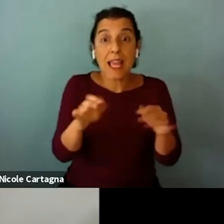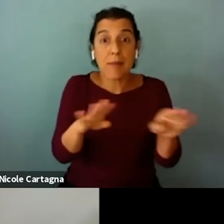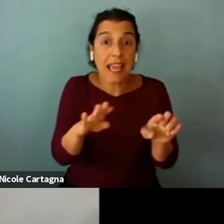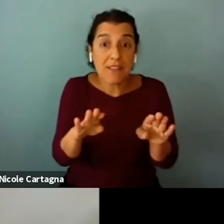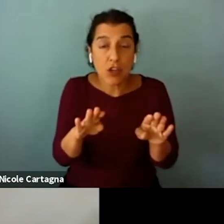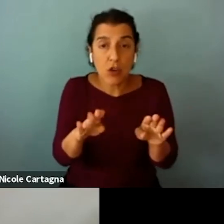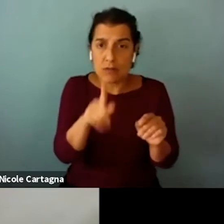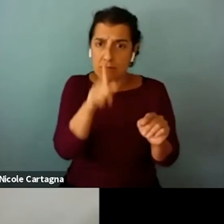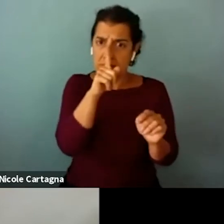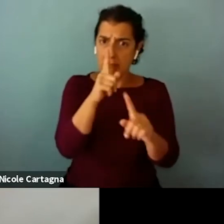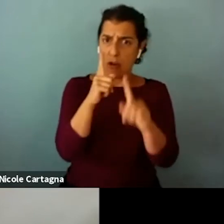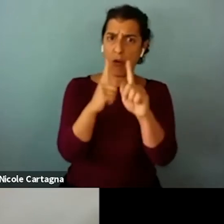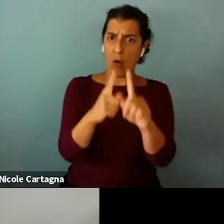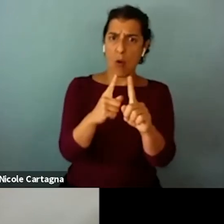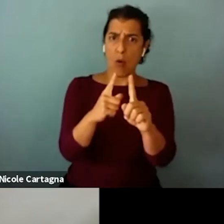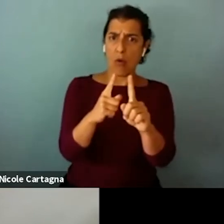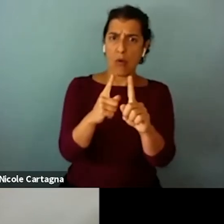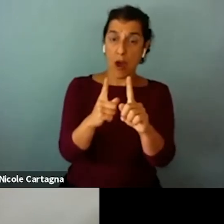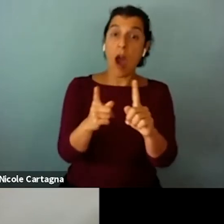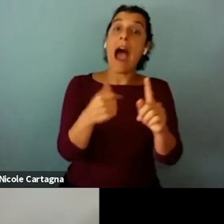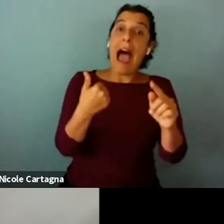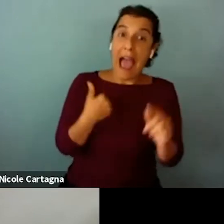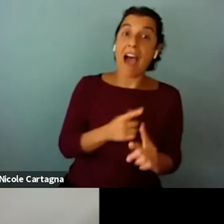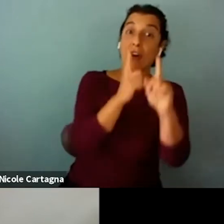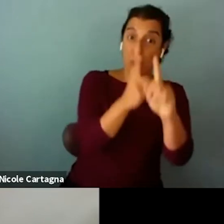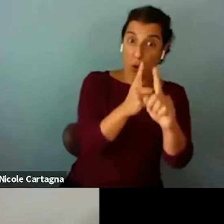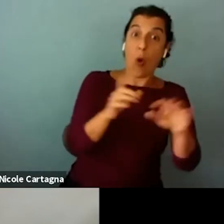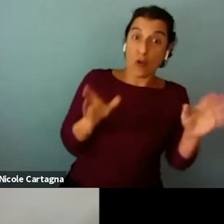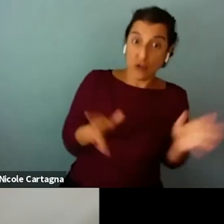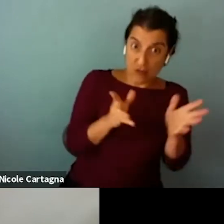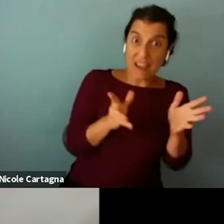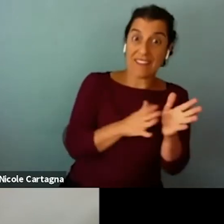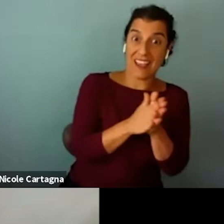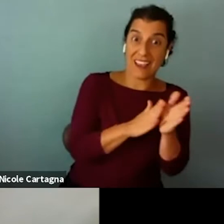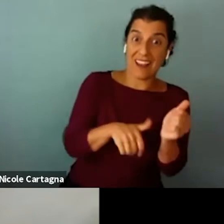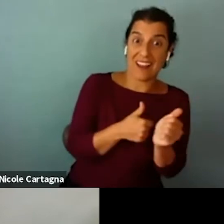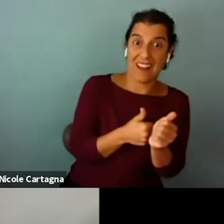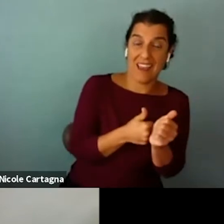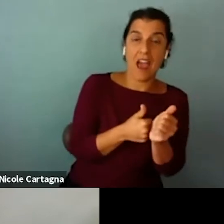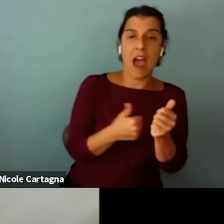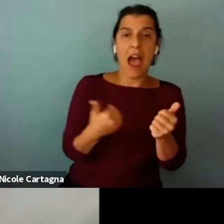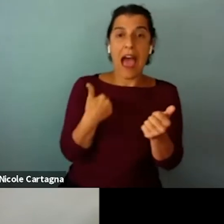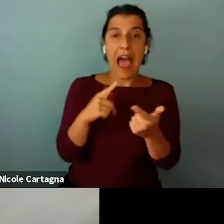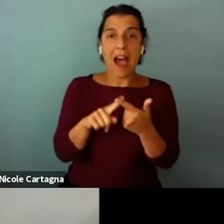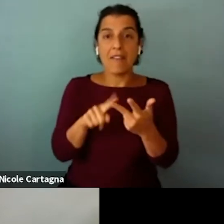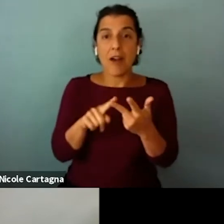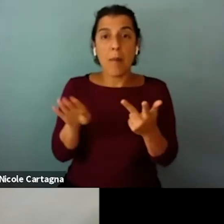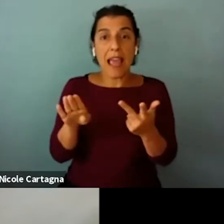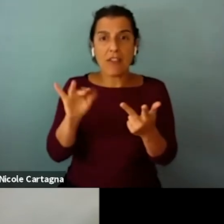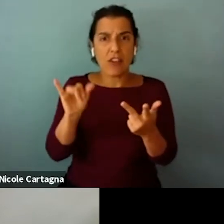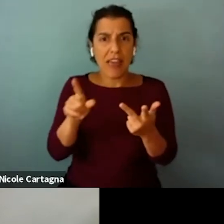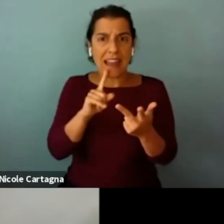driven we will have goal-driven behaviour we'll have behaviour which is driven by homeostatic